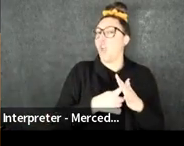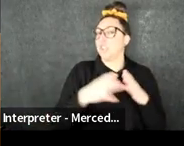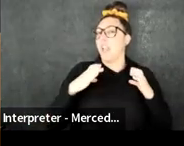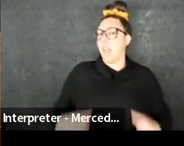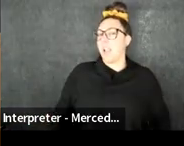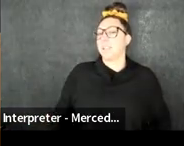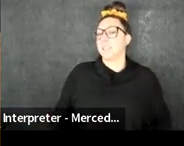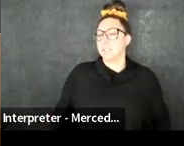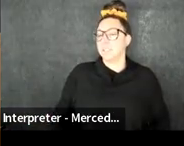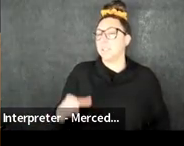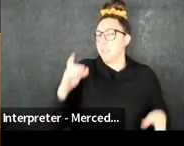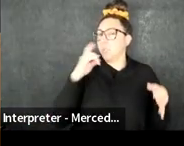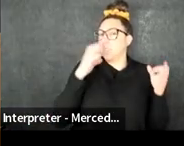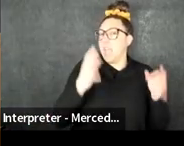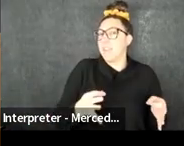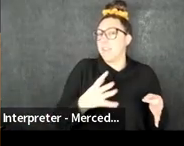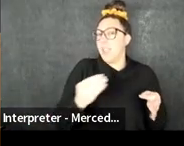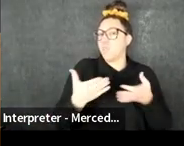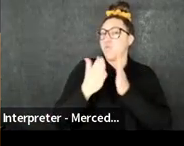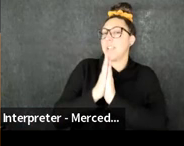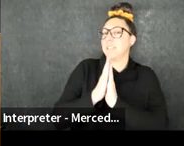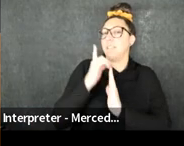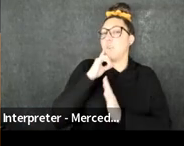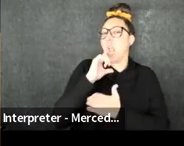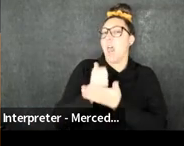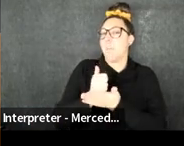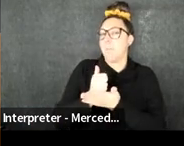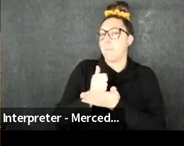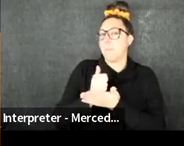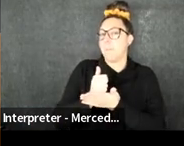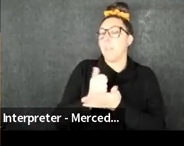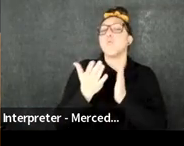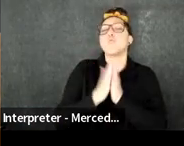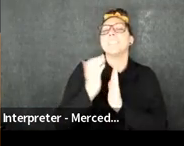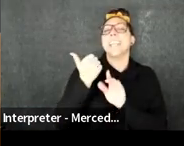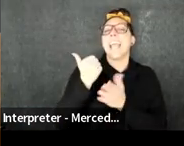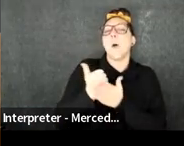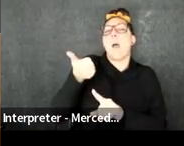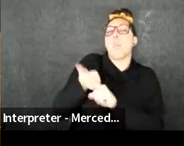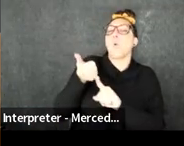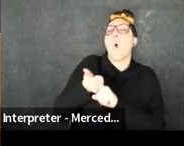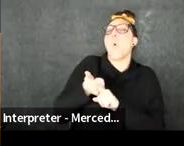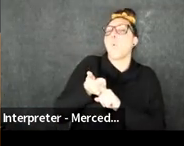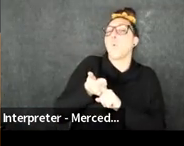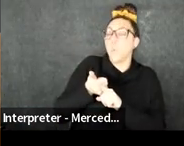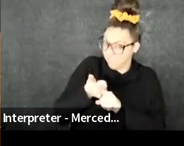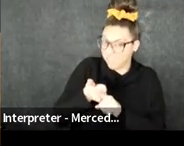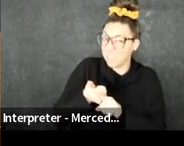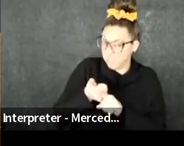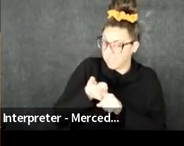deciding and requesting for help, requesting help on their own. So it's really a more perfect